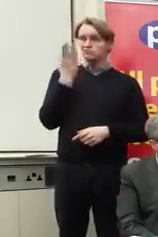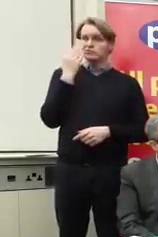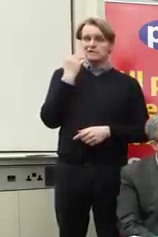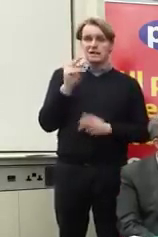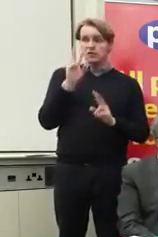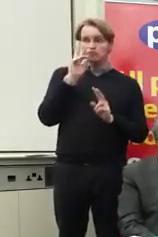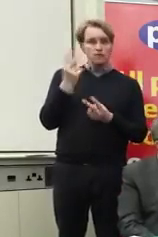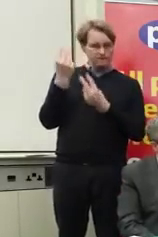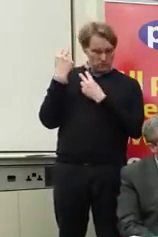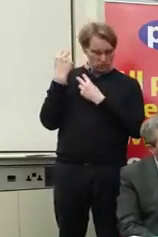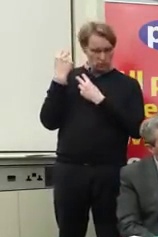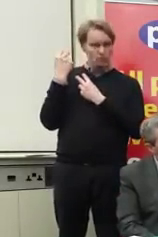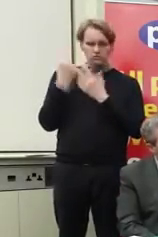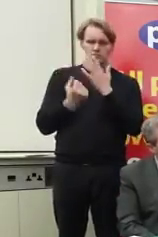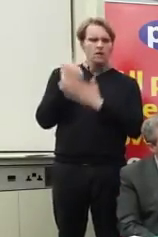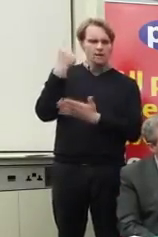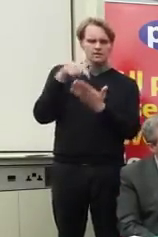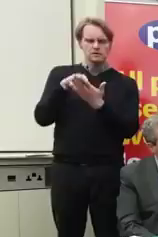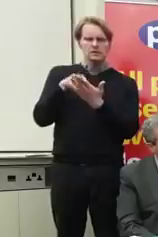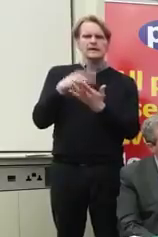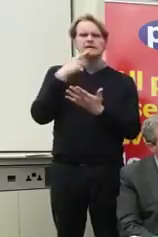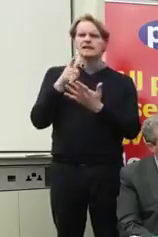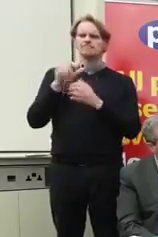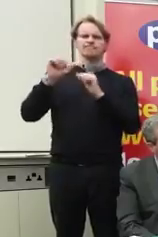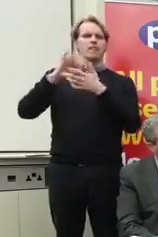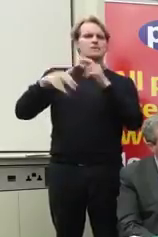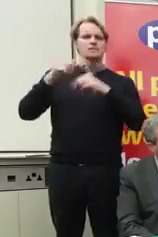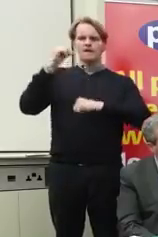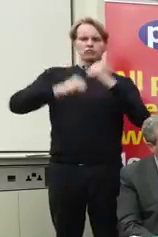discussions was about the structure of HMRC itself, how it's managed, how it